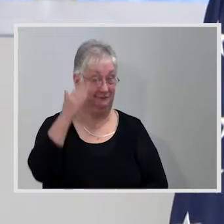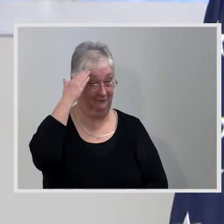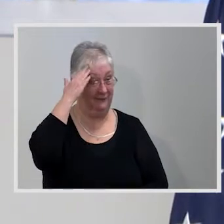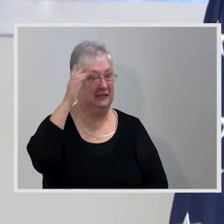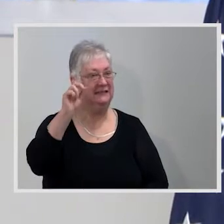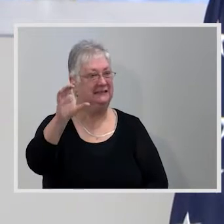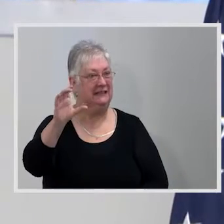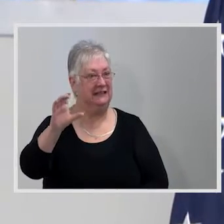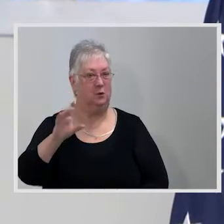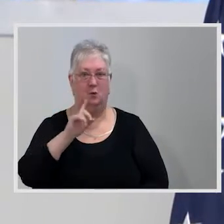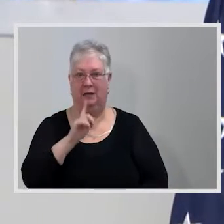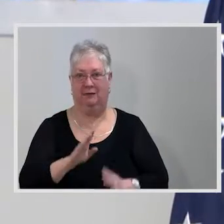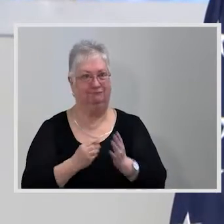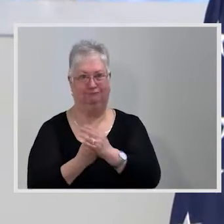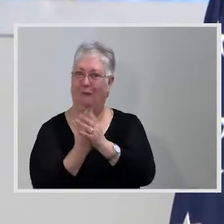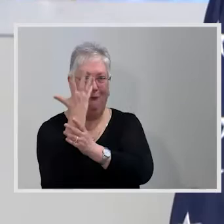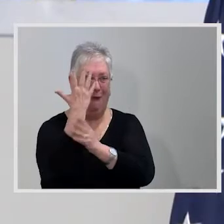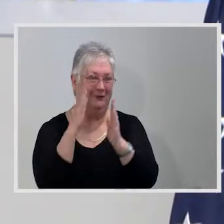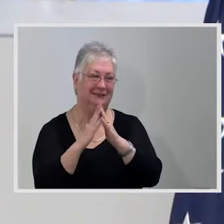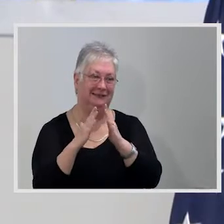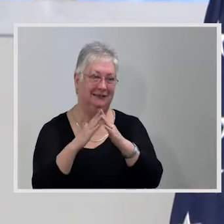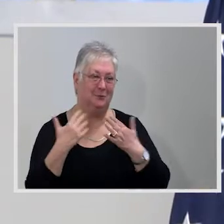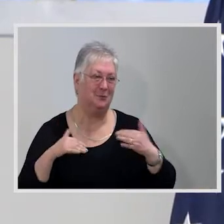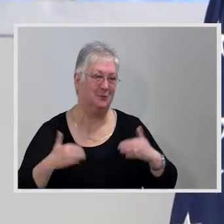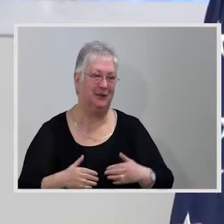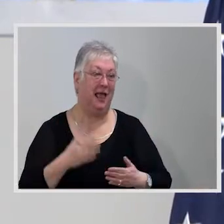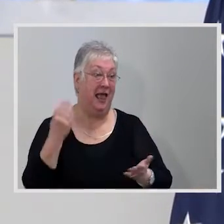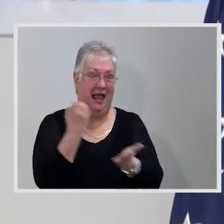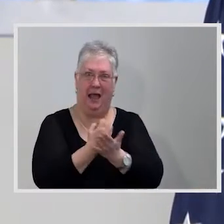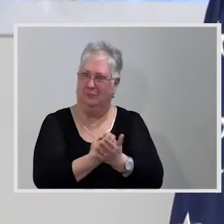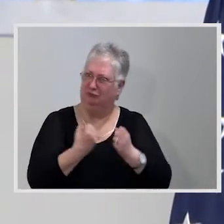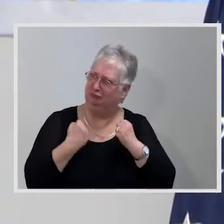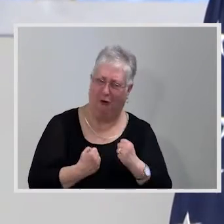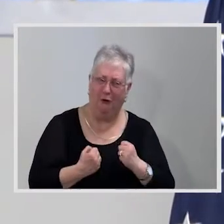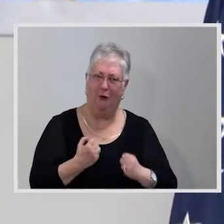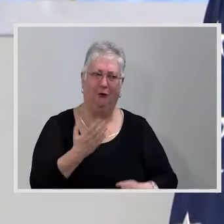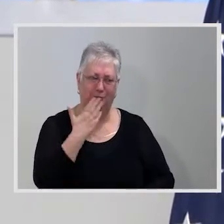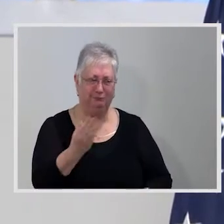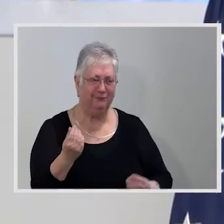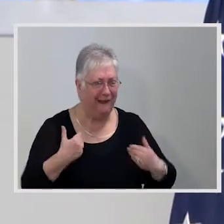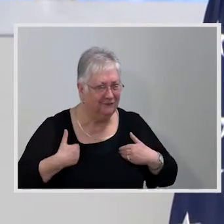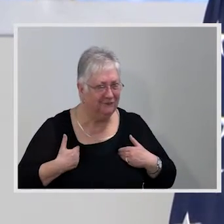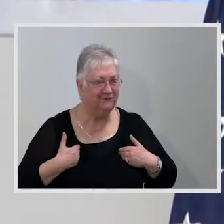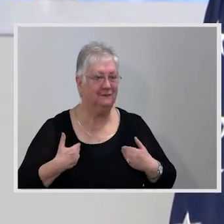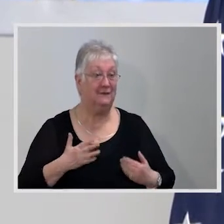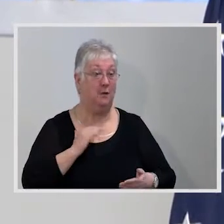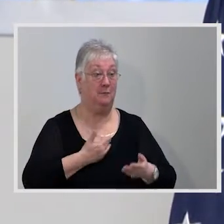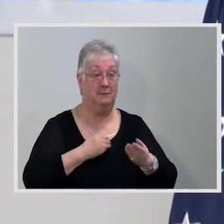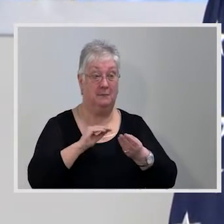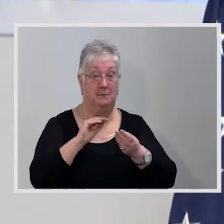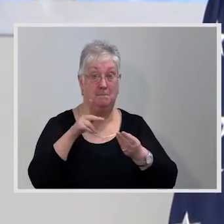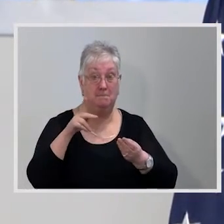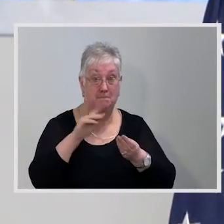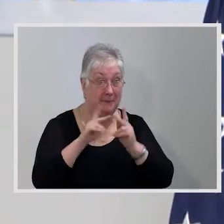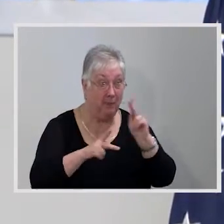OUR ECONOMY IS STRONG. OUR POPULATION IS THE HIGHEST IT'S BEEN IN FOUR YEARS, BUT THAT GROWTH BRINGS CHALLENGES AND IT BRINGS UP HOUSING